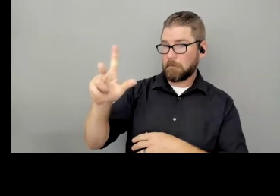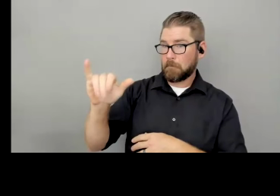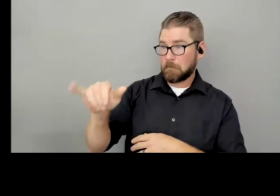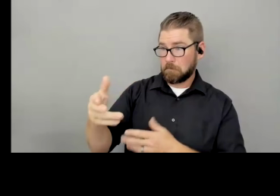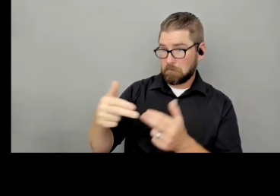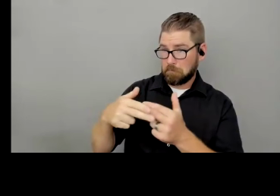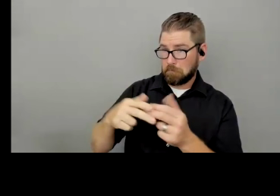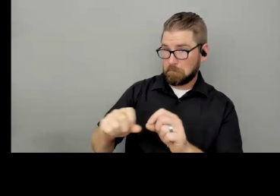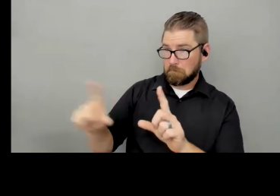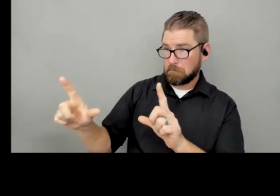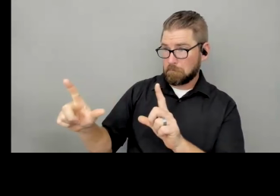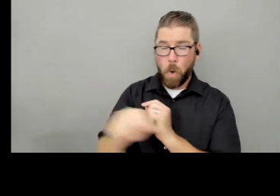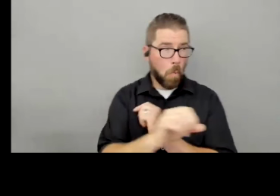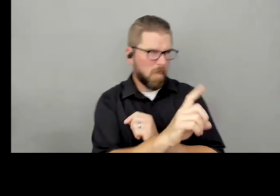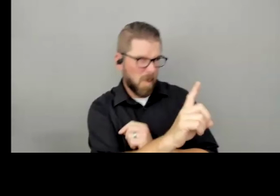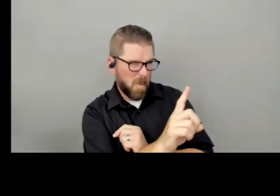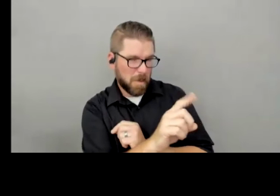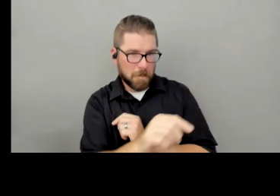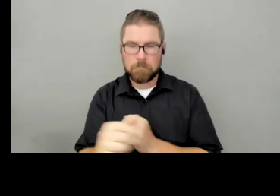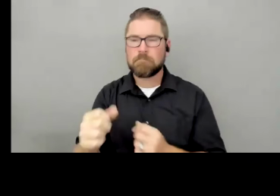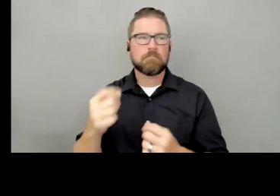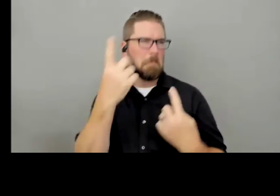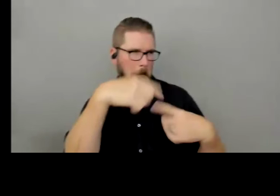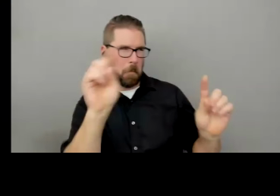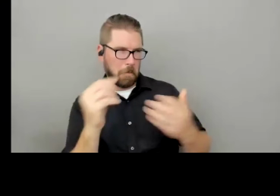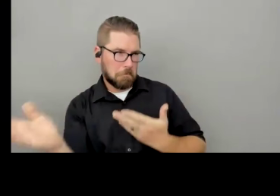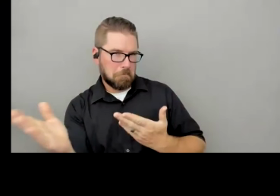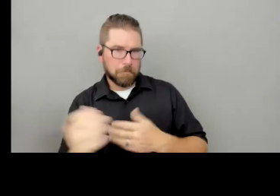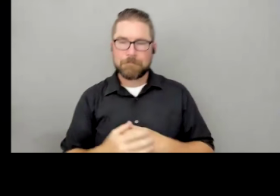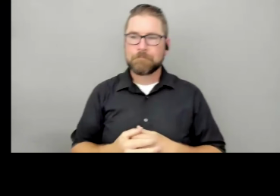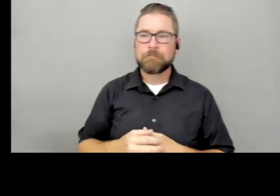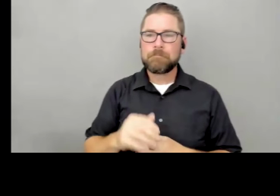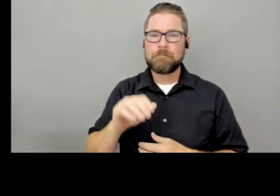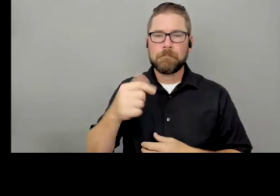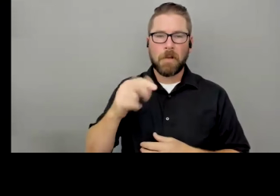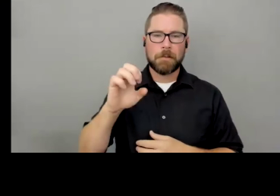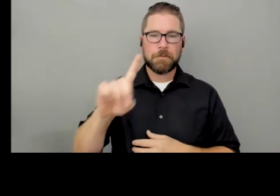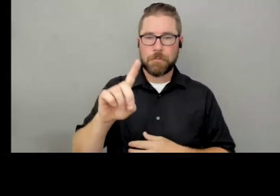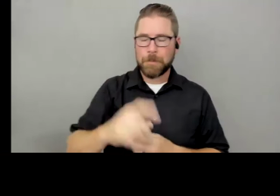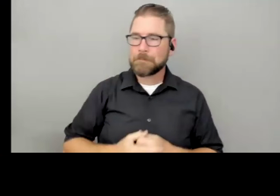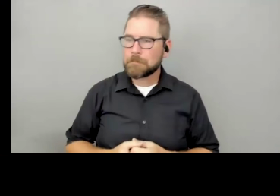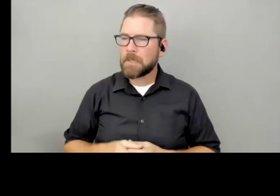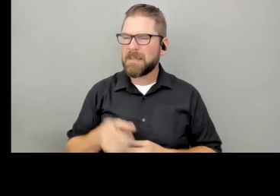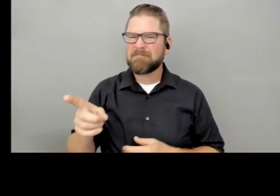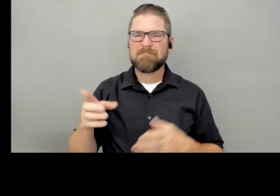So here we go. Okay. So this is in general, I think people in here pretty familiar